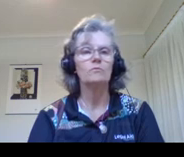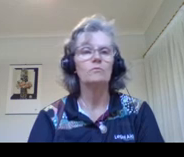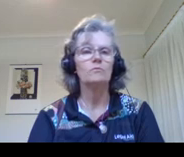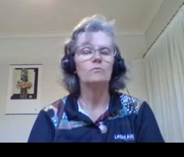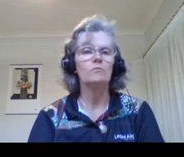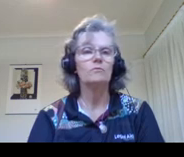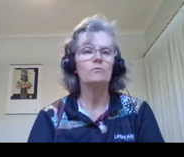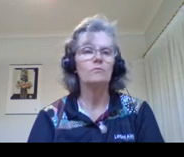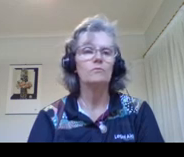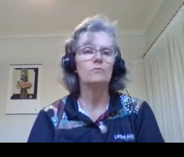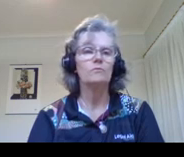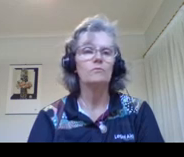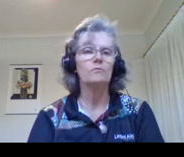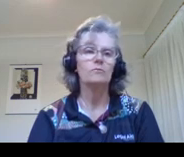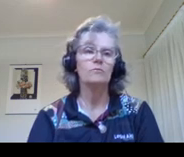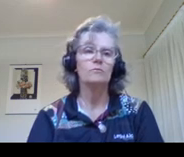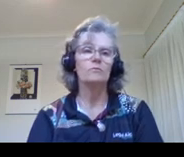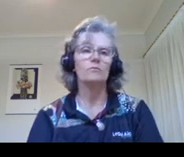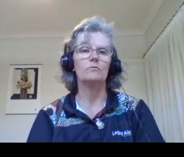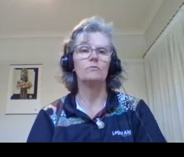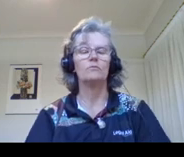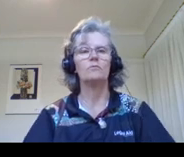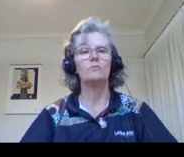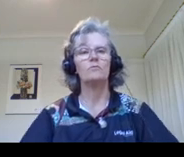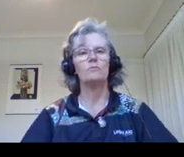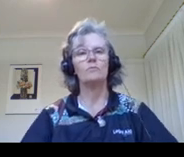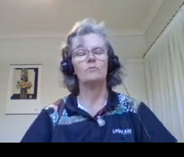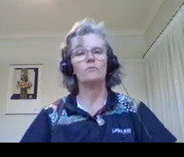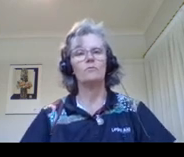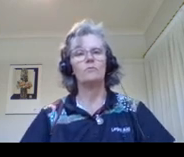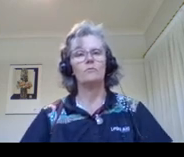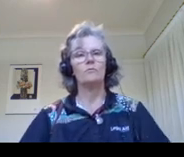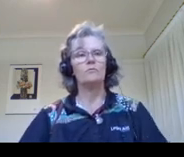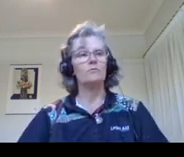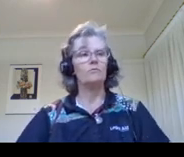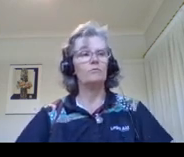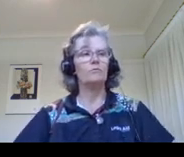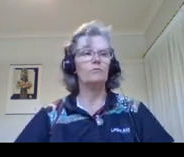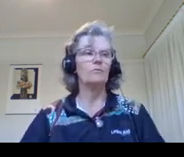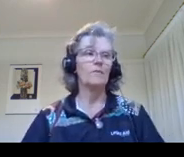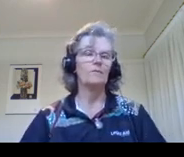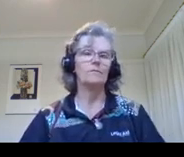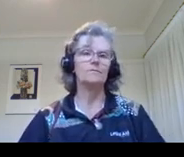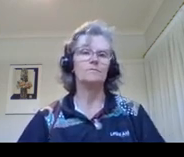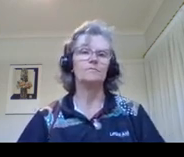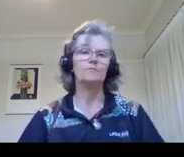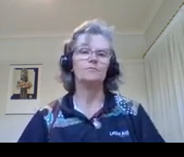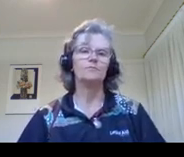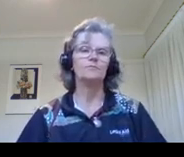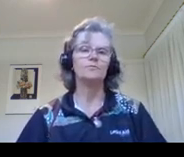advising people about making complaints against banks so if a bank or lending institution